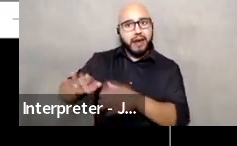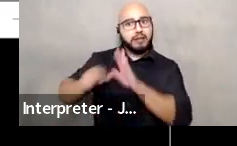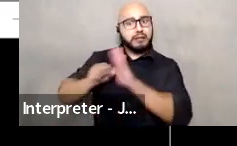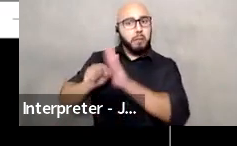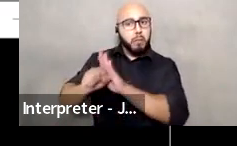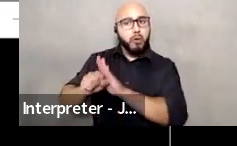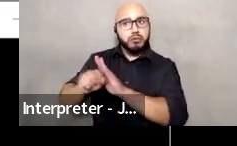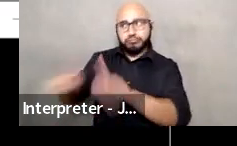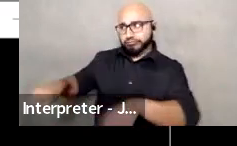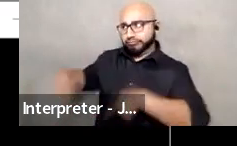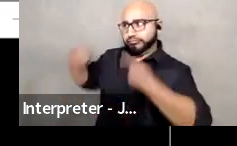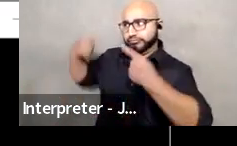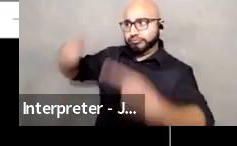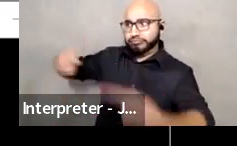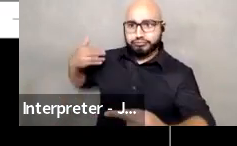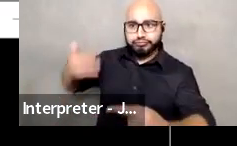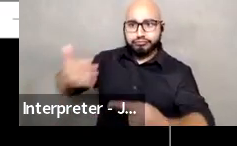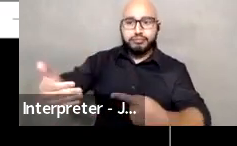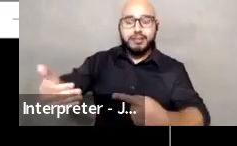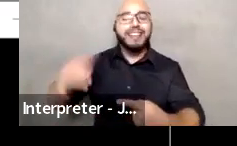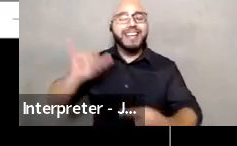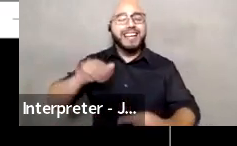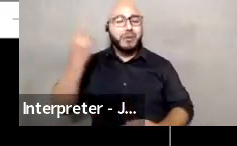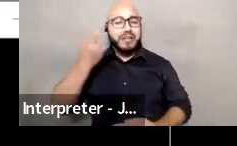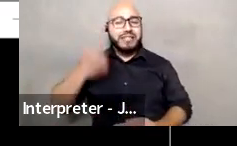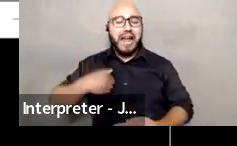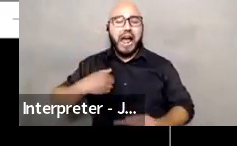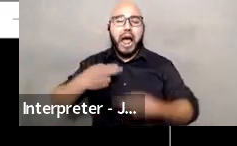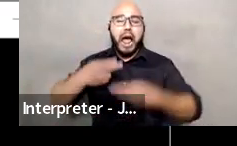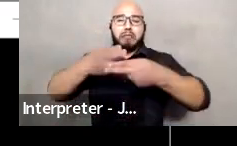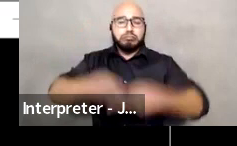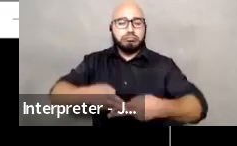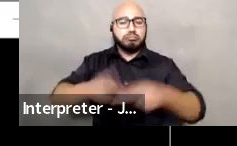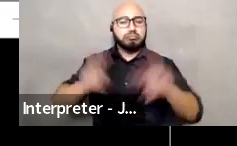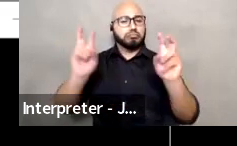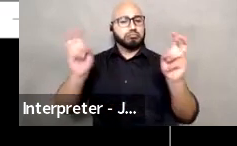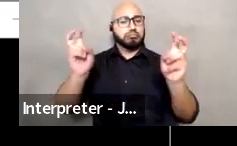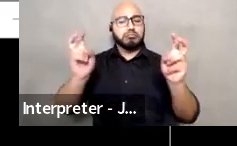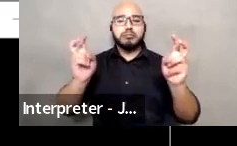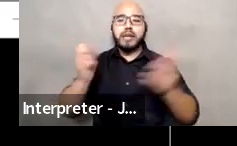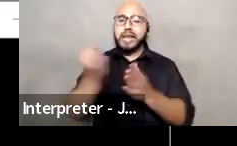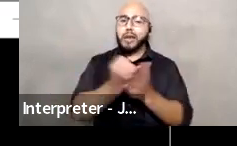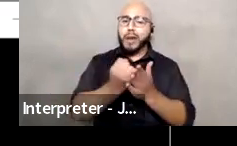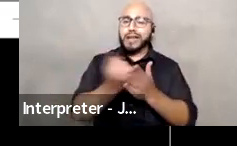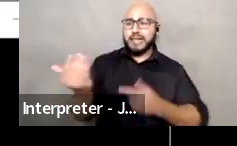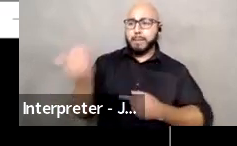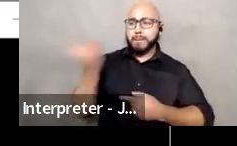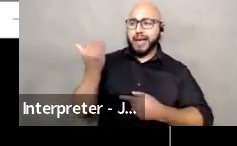Erasing the past with a question mark. Because if there's. one thing I think that people